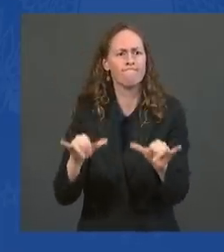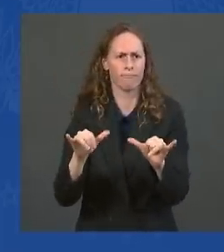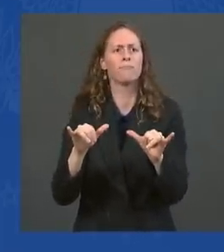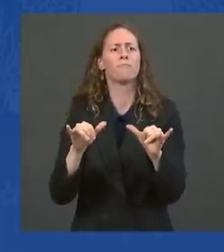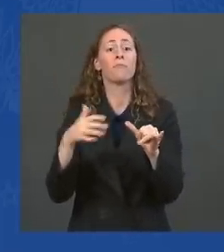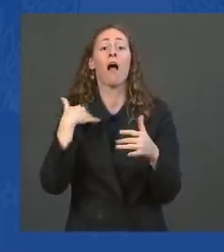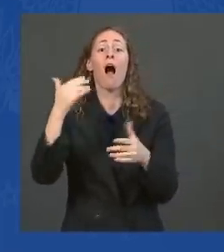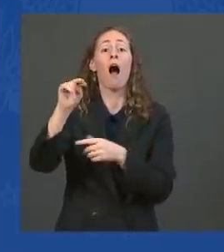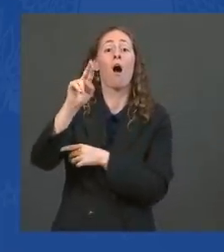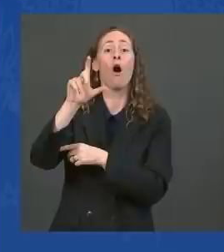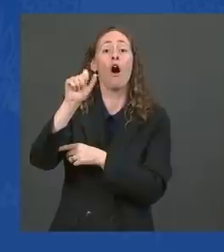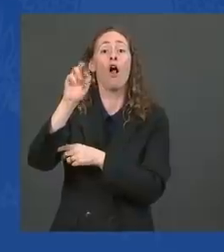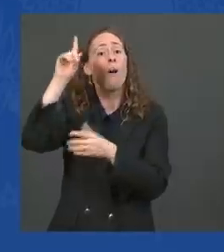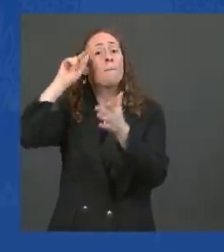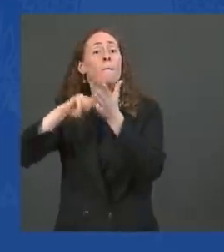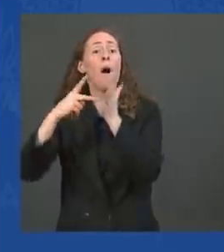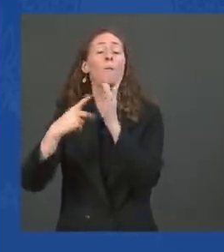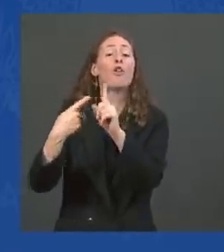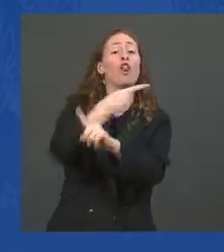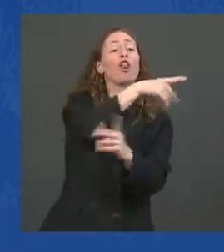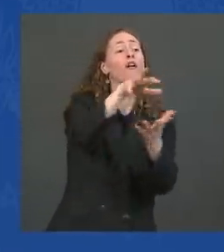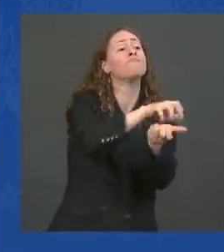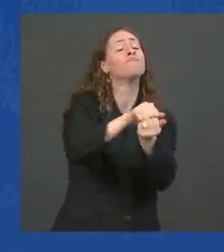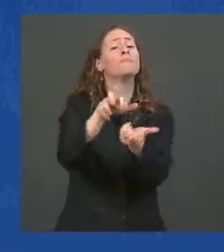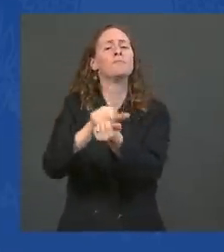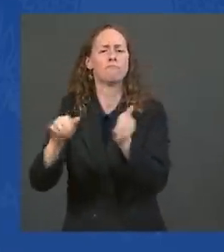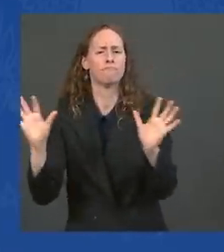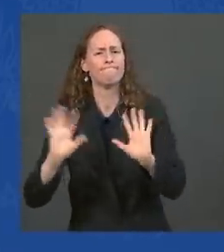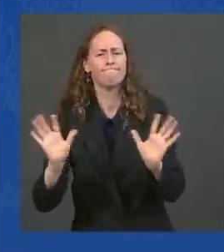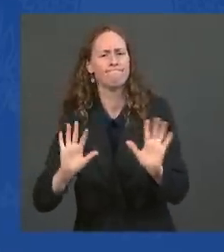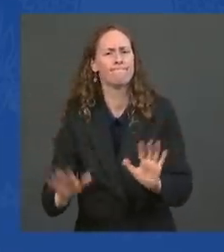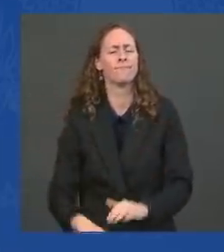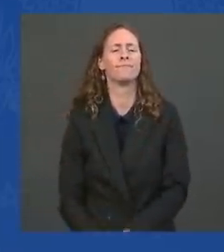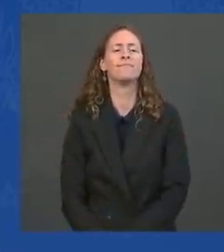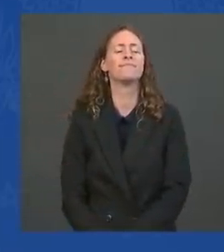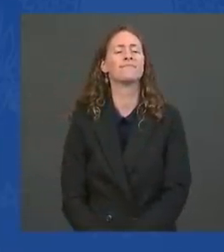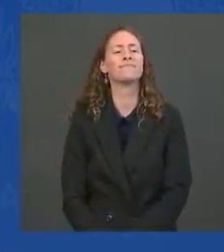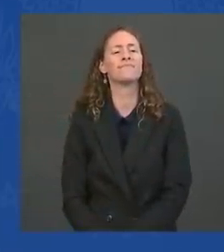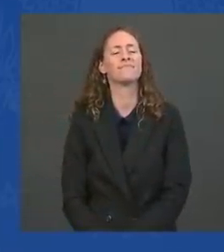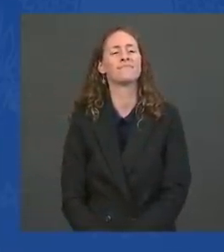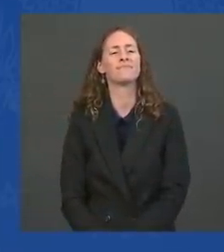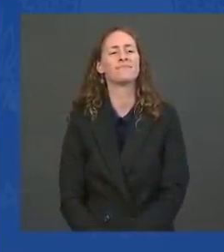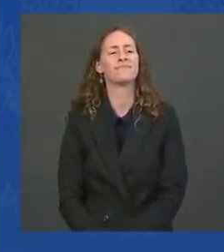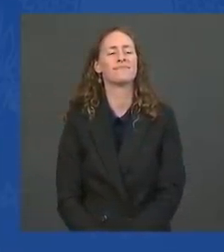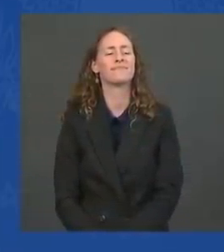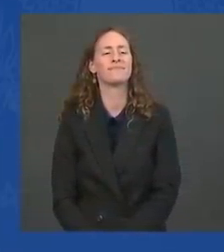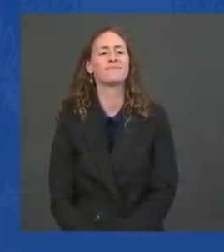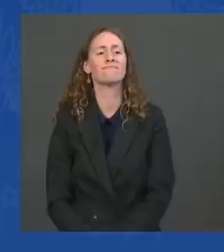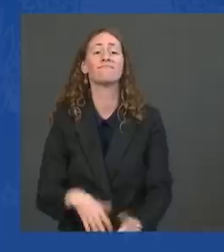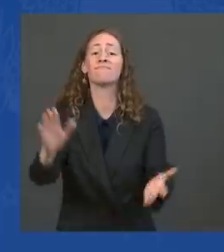that reflects the longstanding leadership in global nonproliferation and rigorous verification standards,